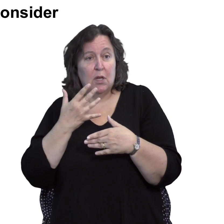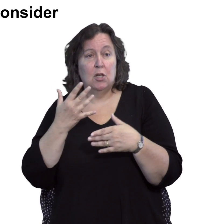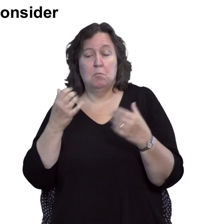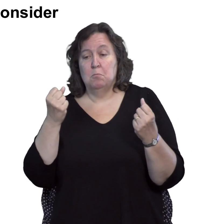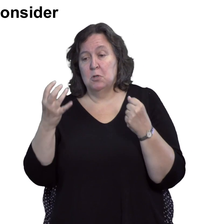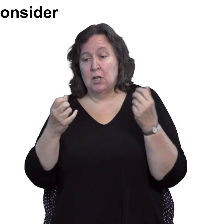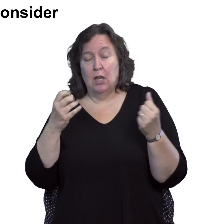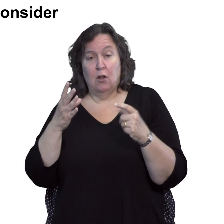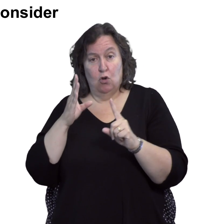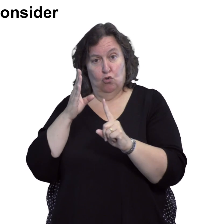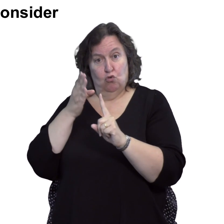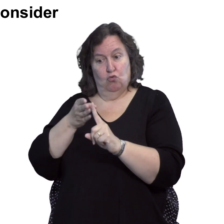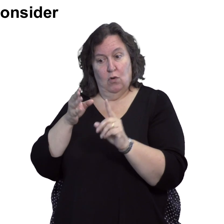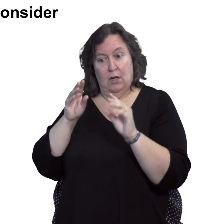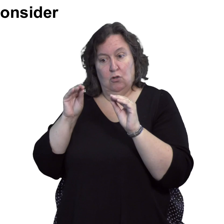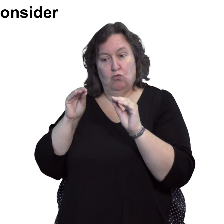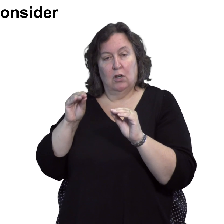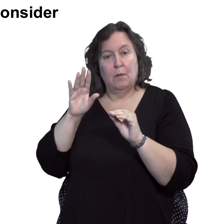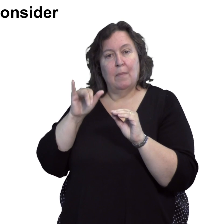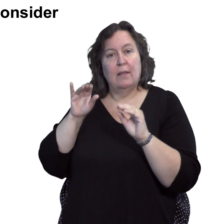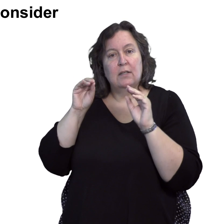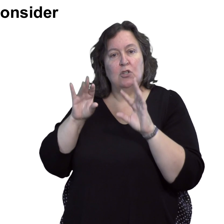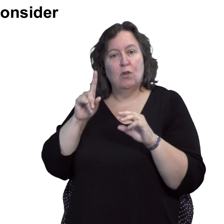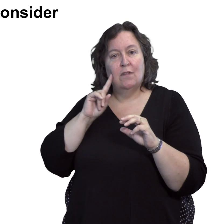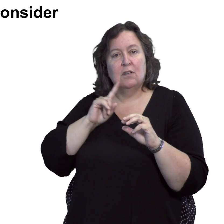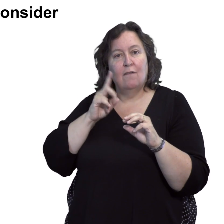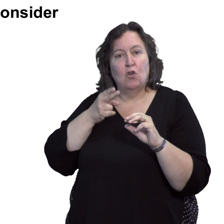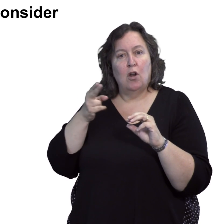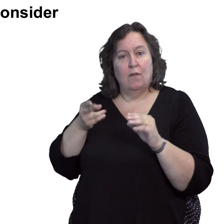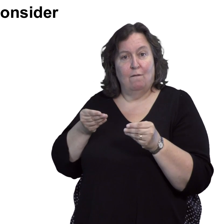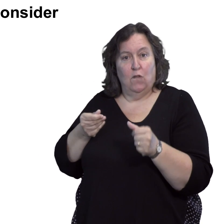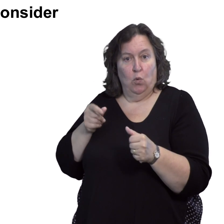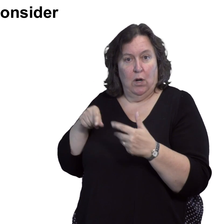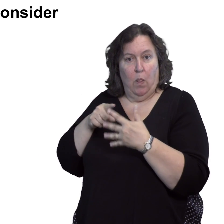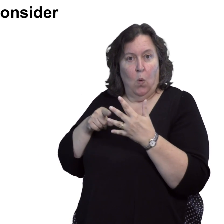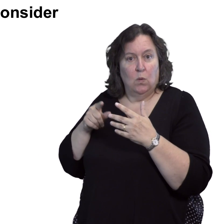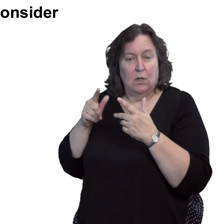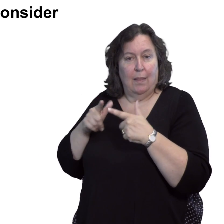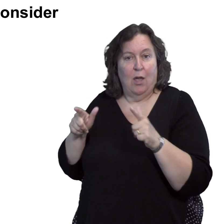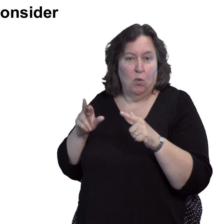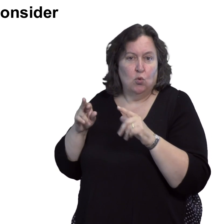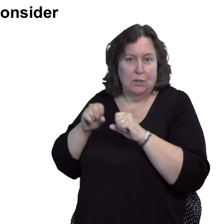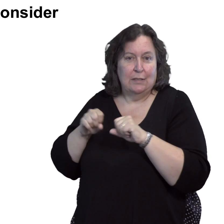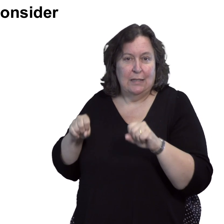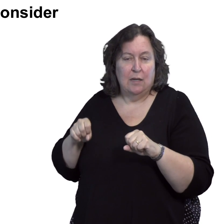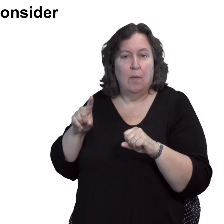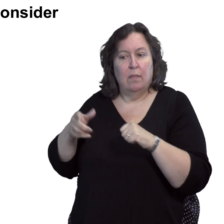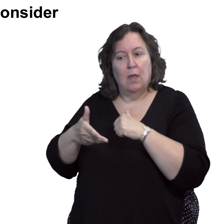direct instruction by the teacher of deaf and hard of hearing fluent in these languages or systems helps